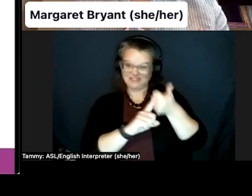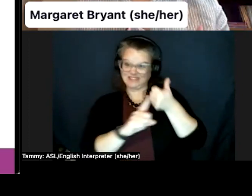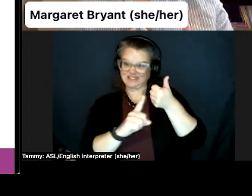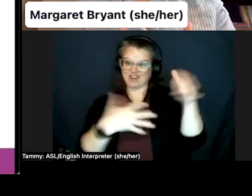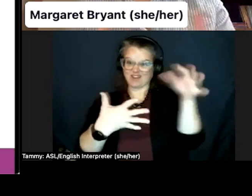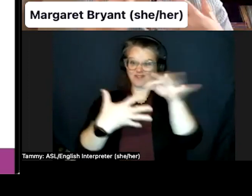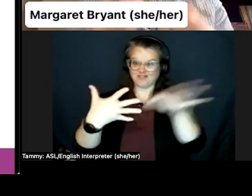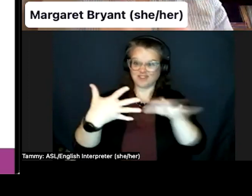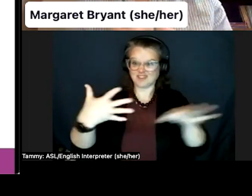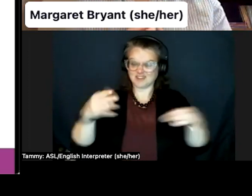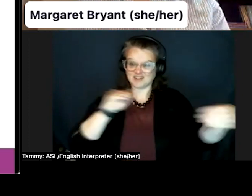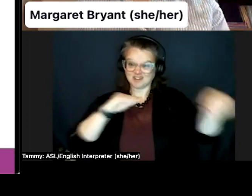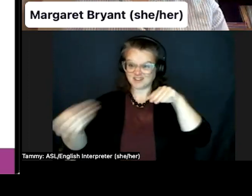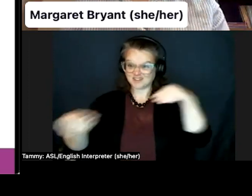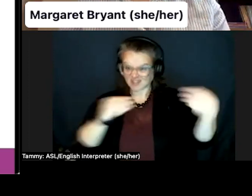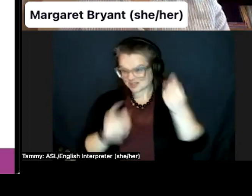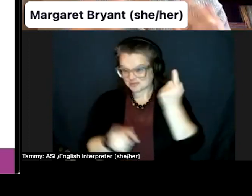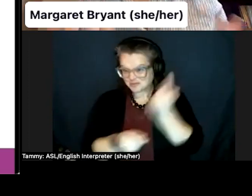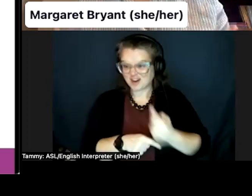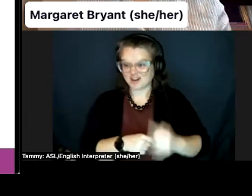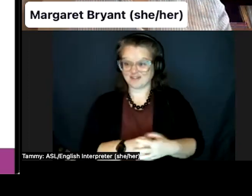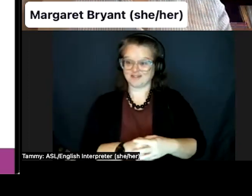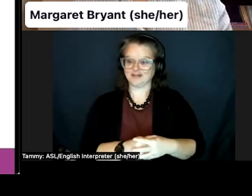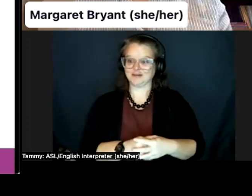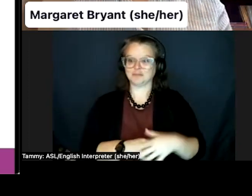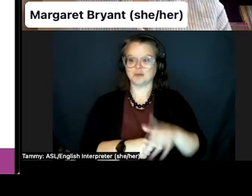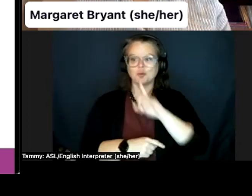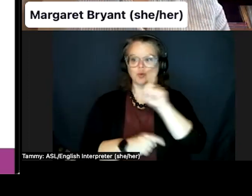of that sort of thing. But what I really love about it and why I wanted just to bring it as